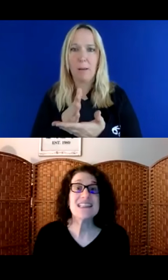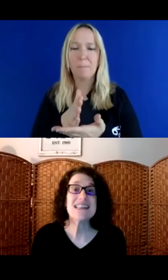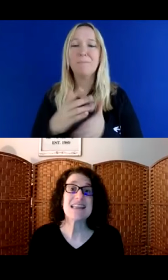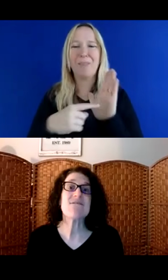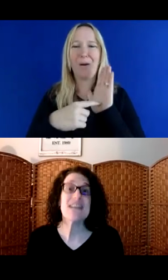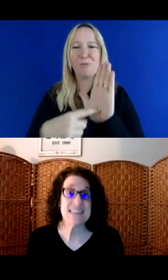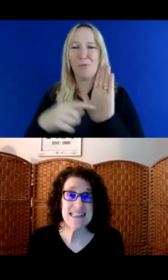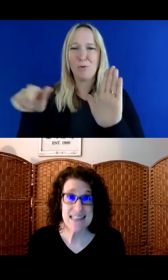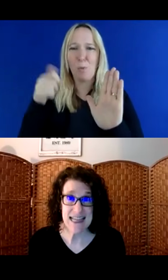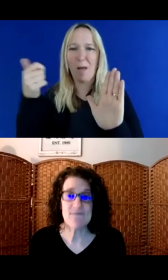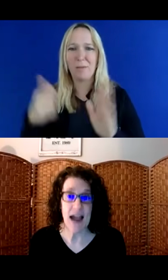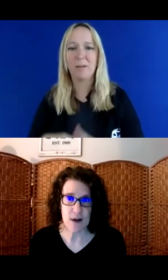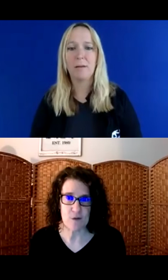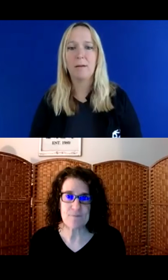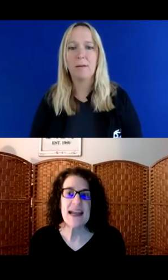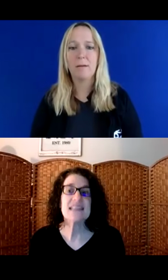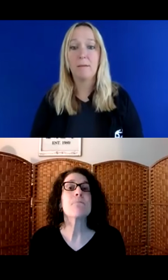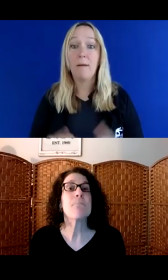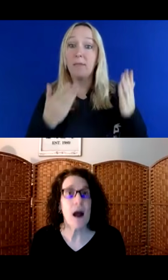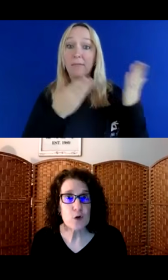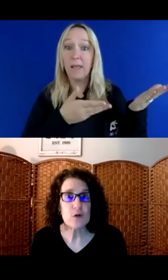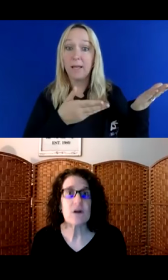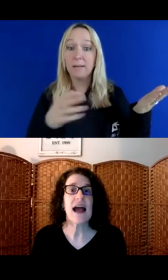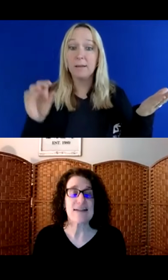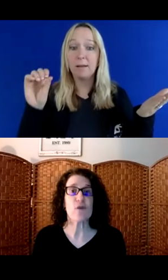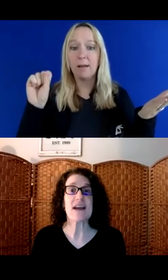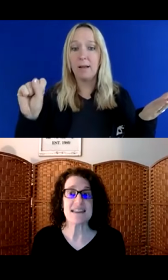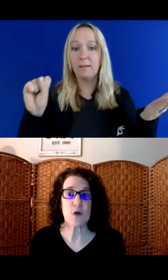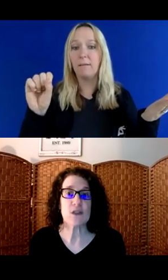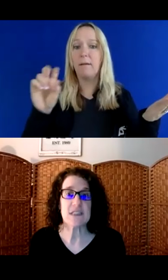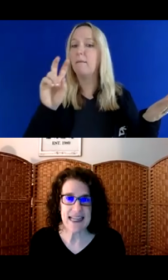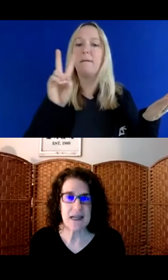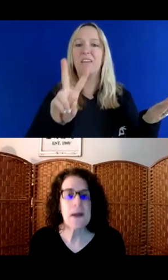This is a VTT file. It is modeled after the SRT,